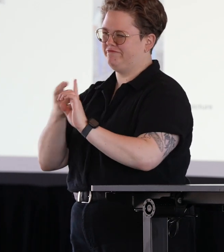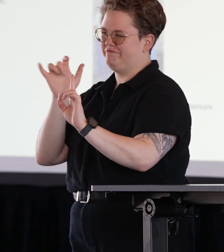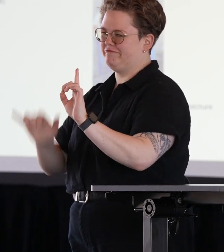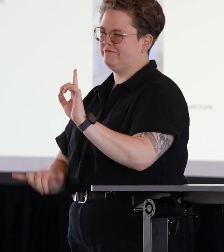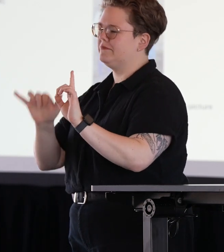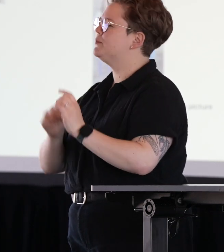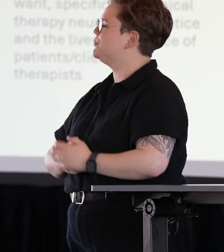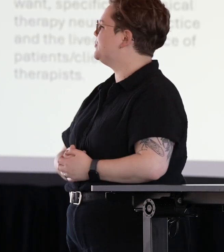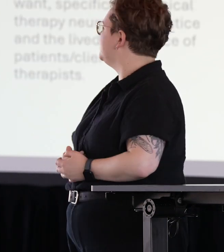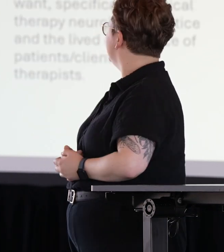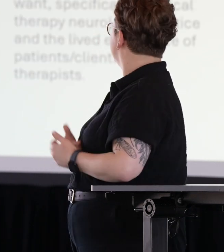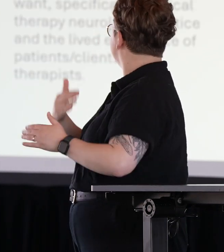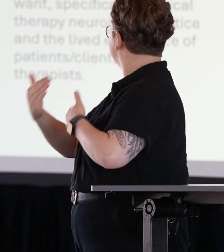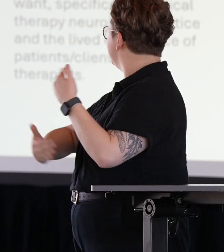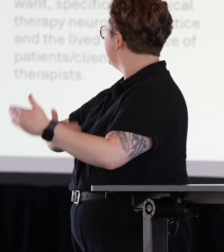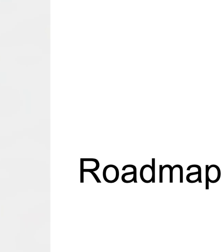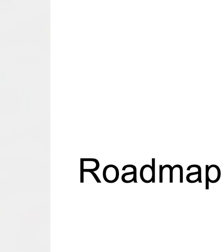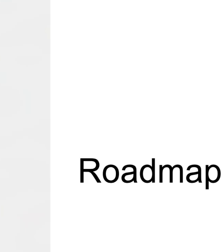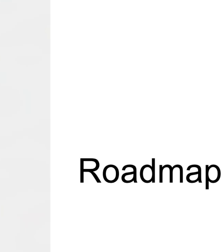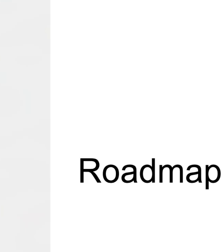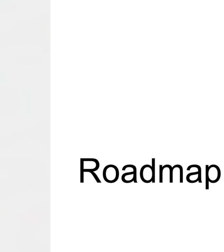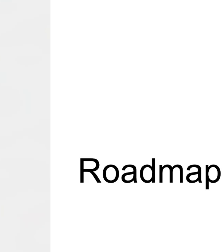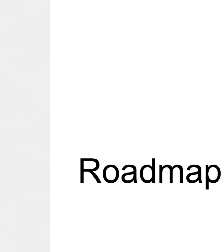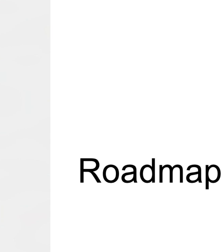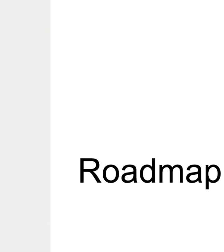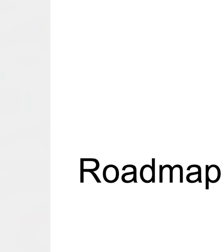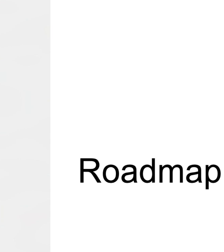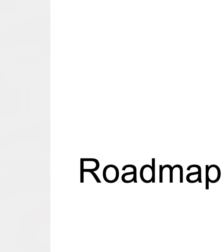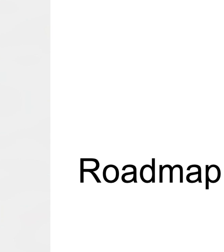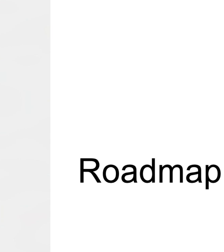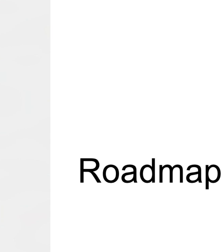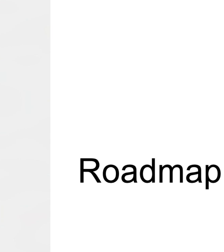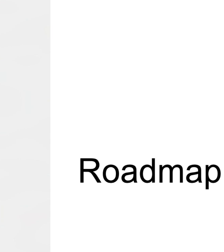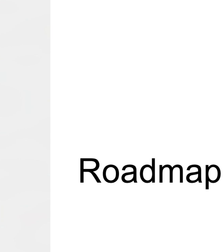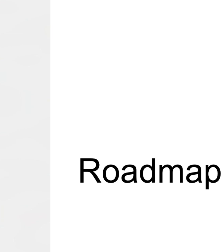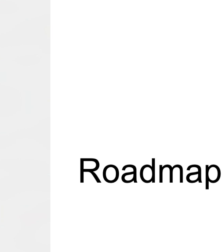right, let's get moving forward. So our purpose, my purpose being